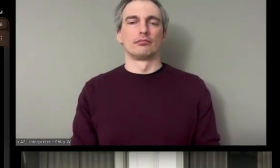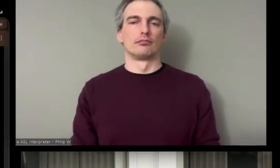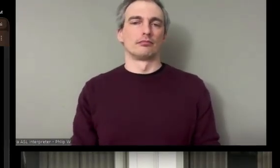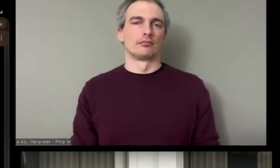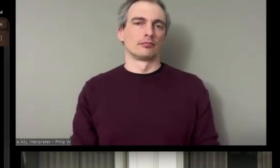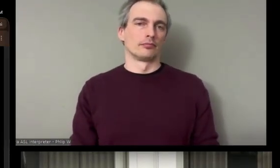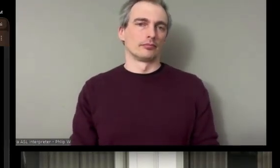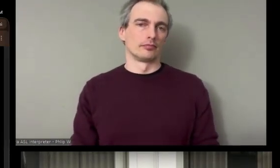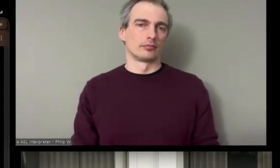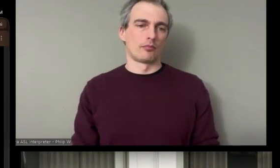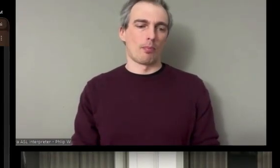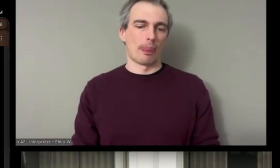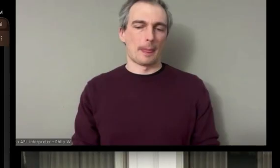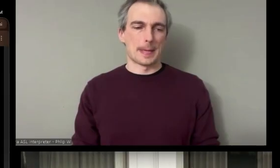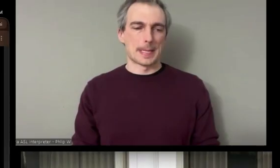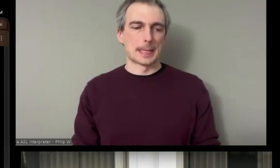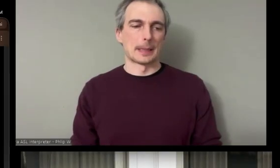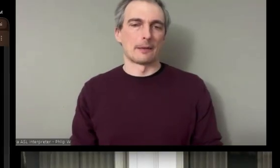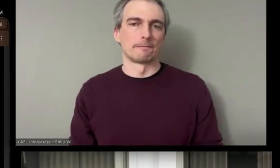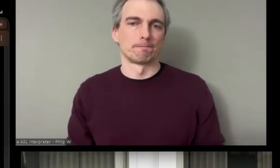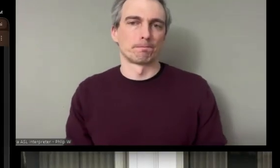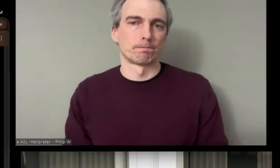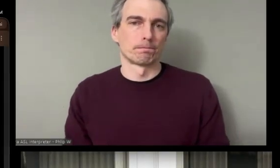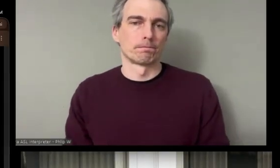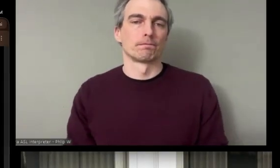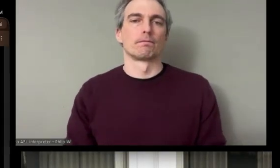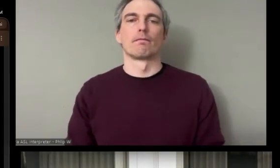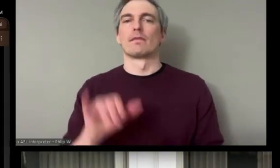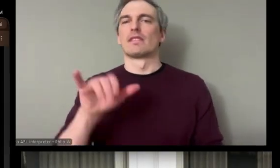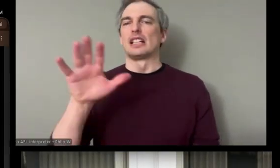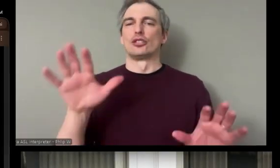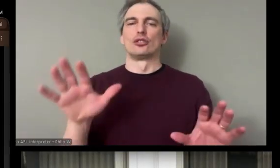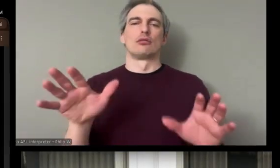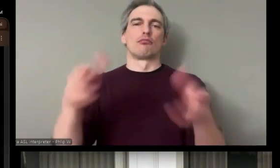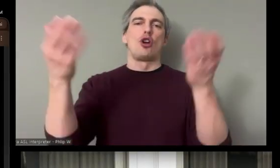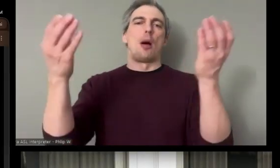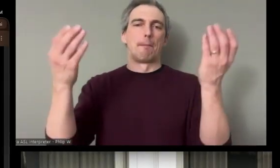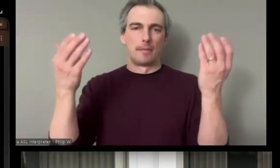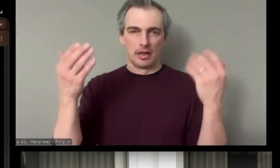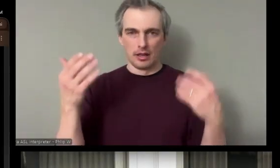So this is the sort of prompt for getting into the experience, as a web user.